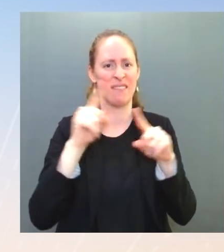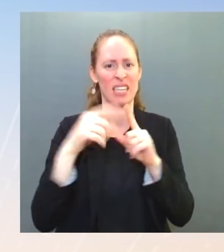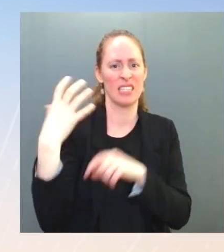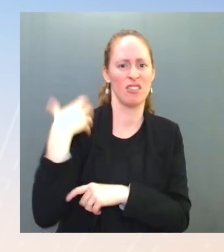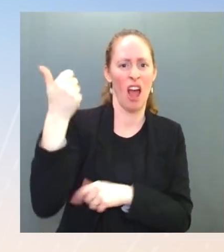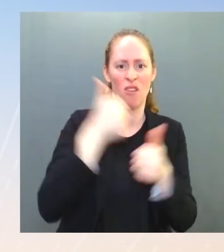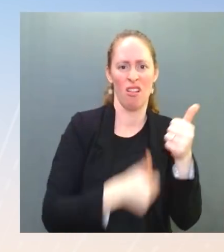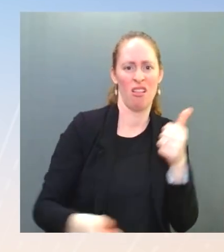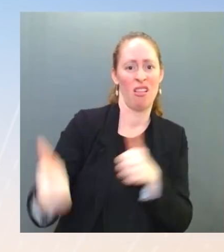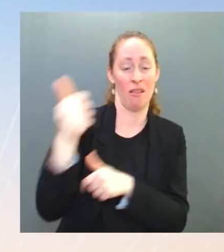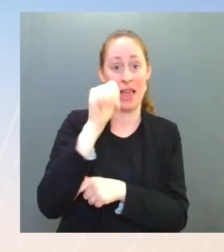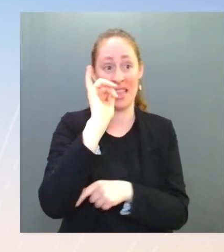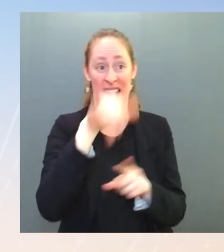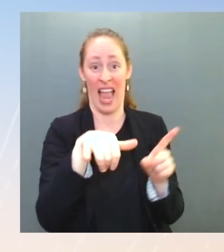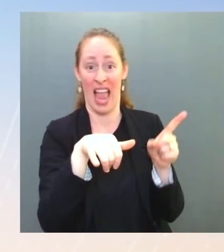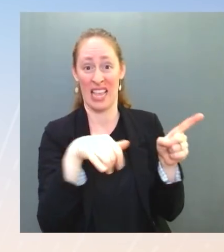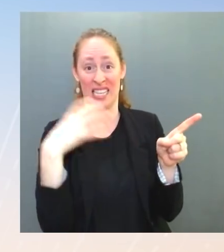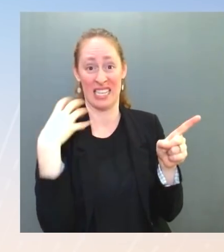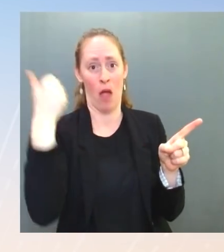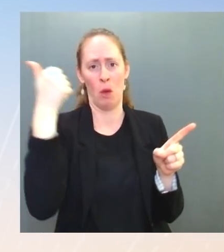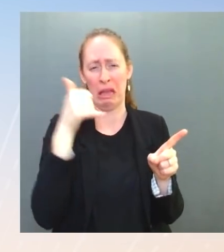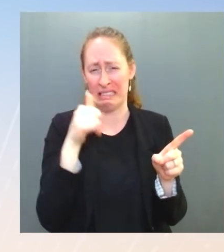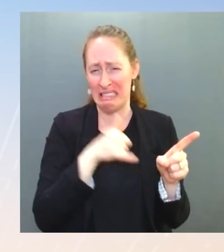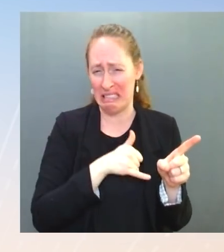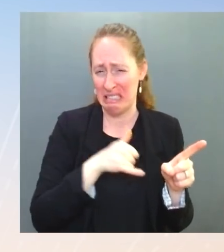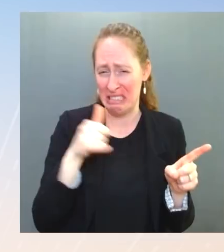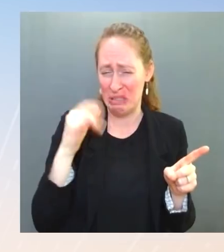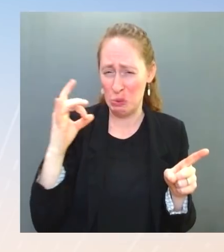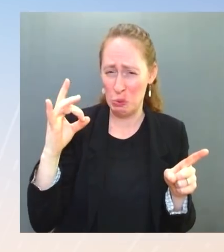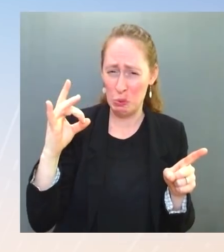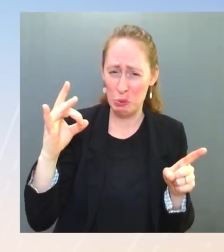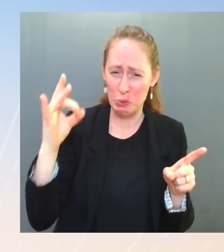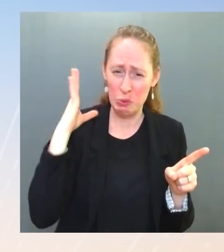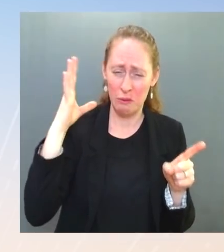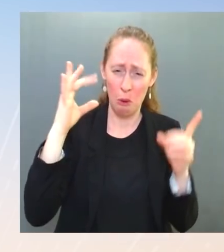But again, it has not gone as President Putin has planned